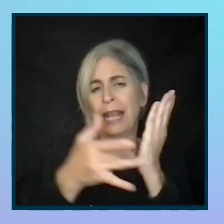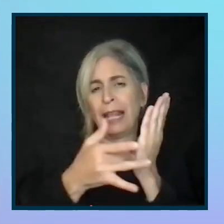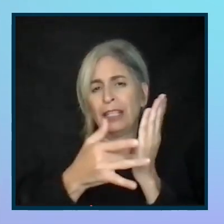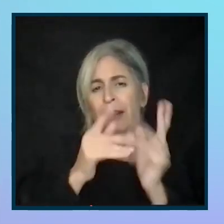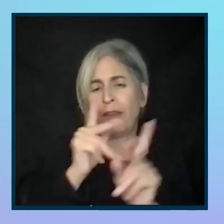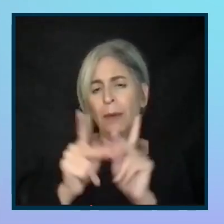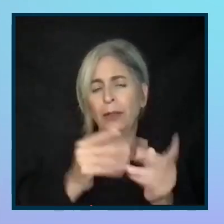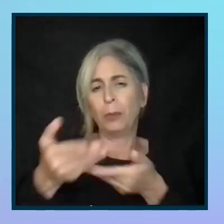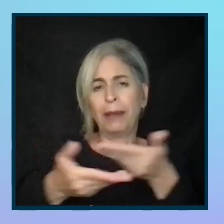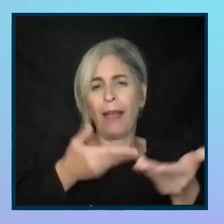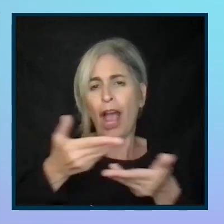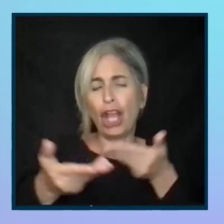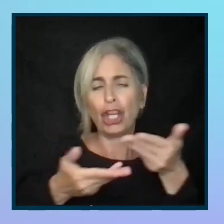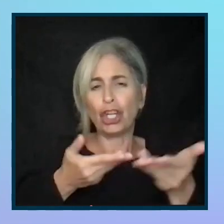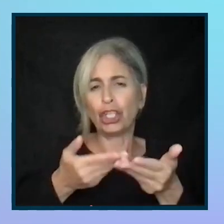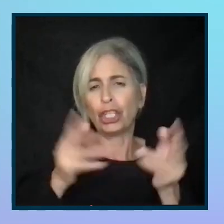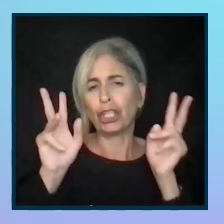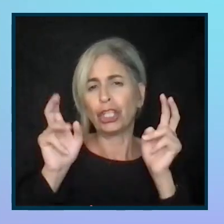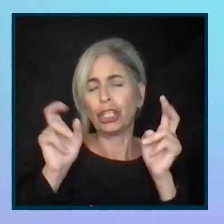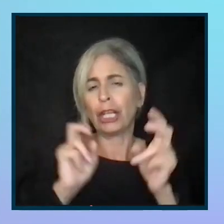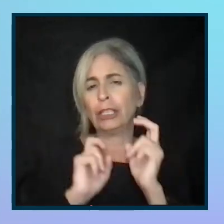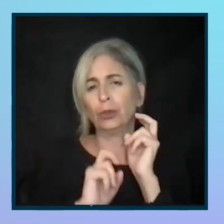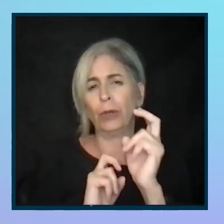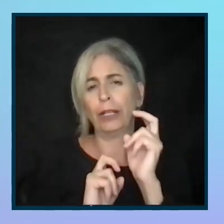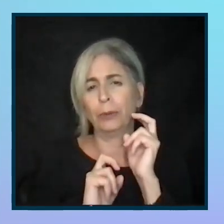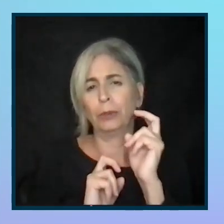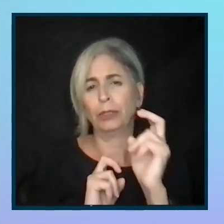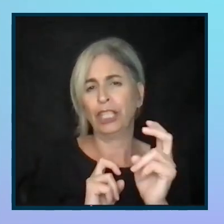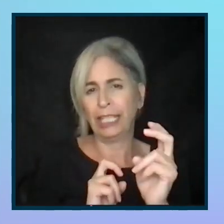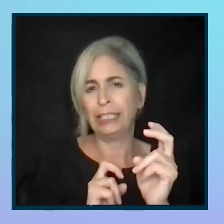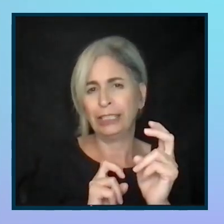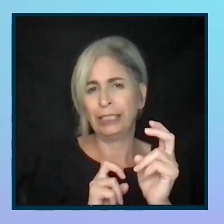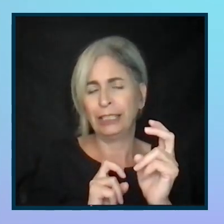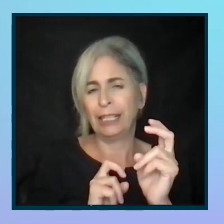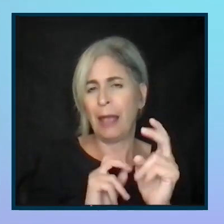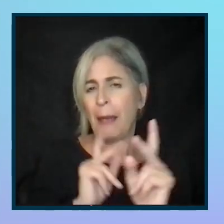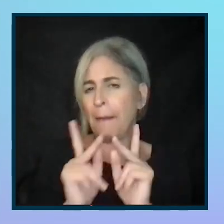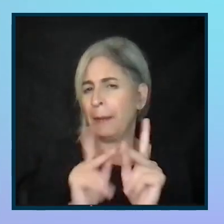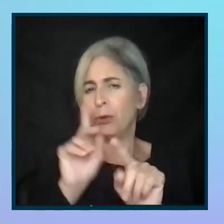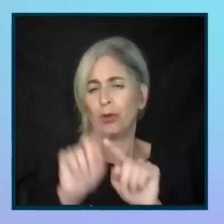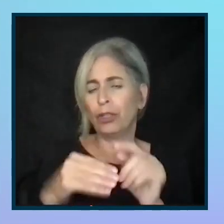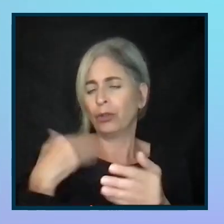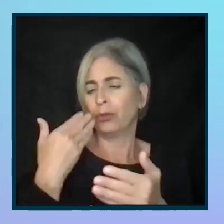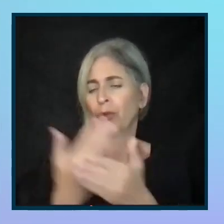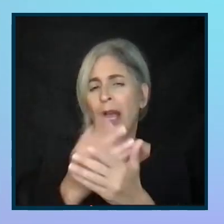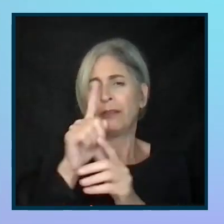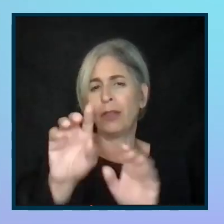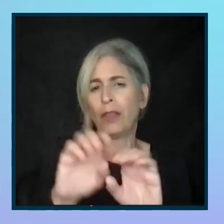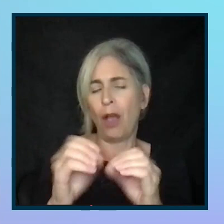that are, they called it transportation disabled, so basically people that couldn't get to the office. That could be people in wheelchairs